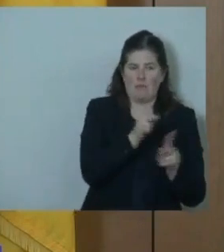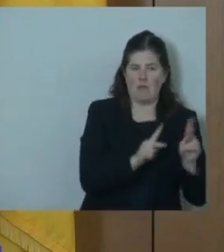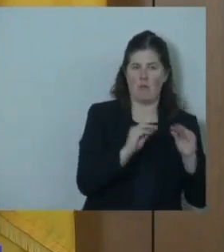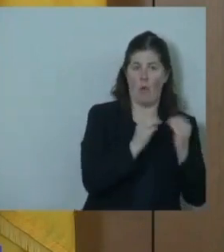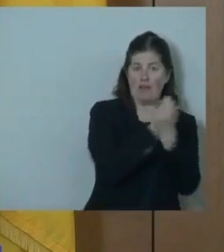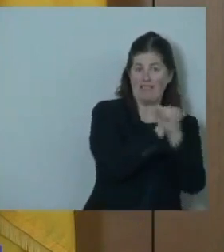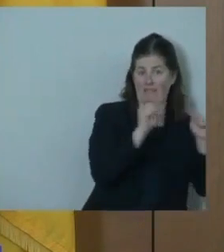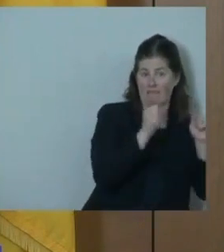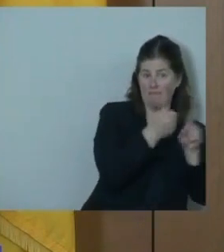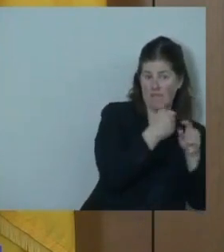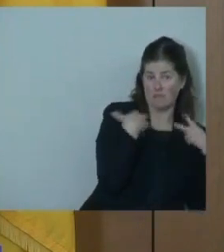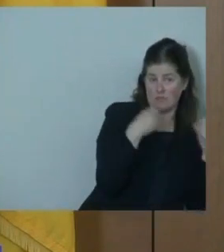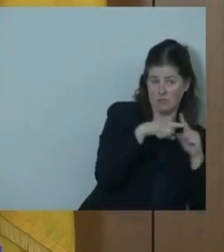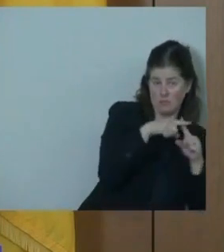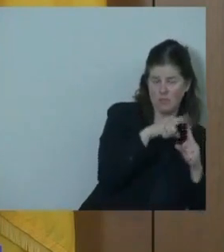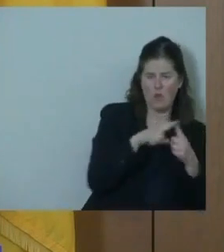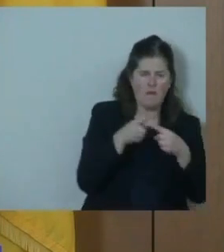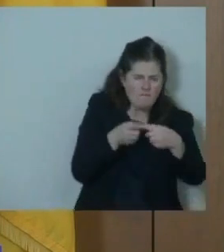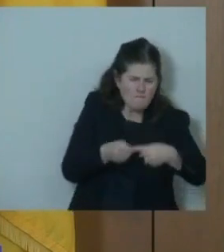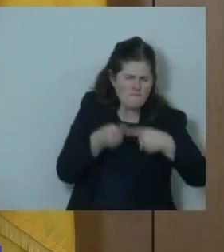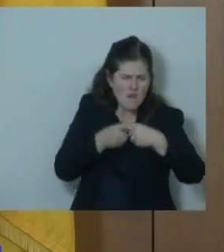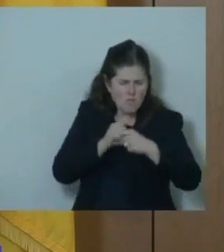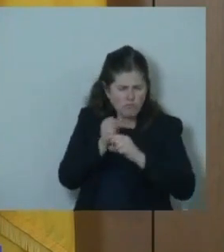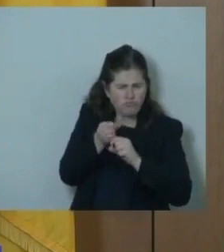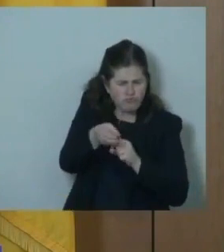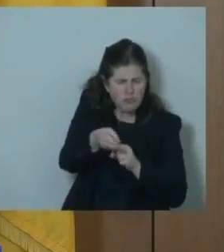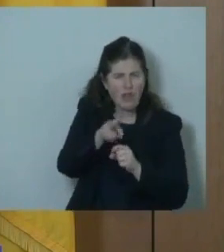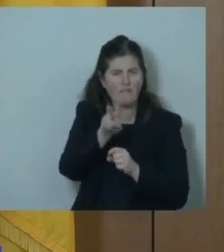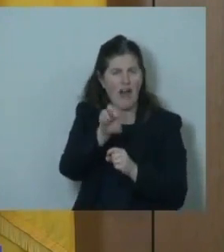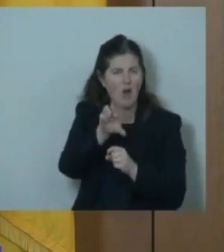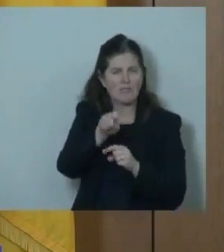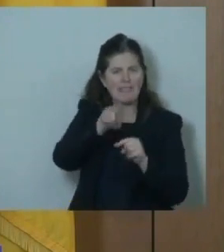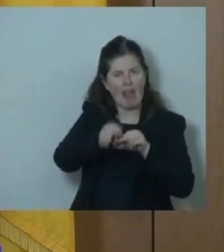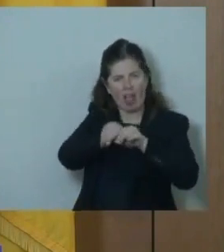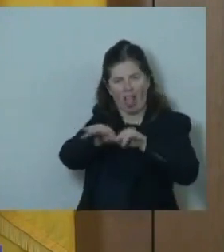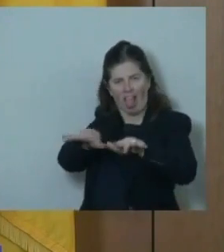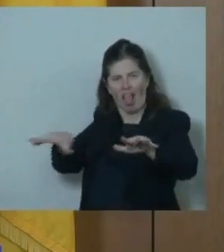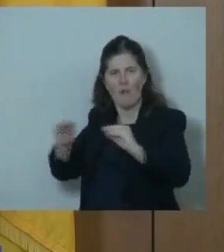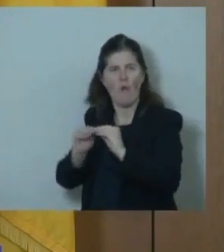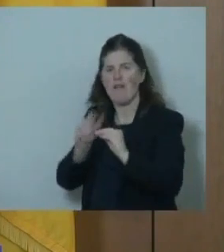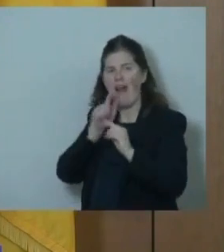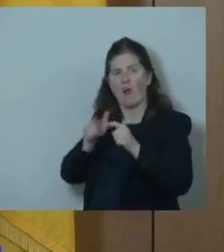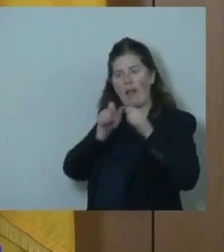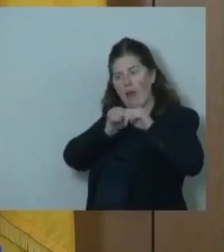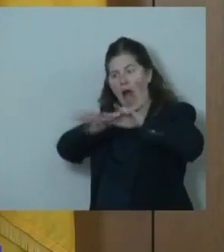WE THINK THIS THREE-PART EFFORT REALLY SUSTAINS A RECOVERY IN ANY NUMBER OF WAYS.